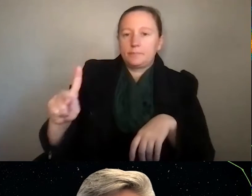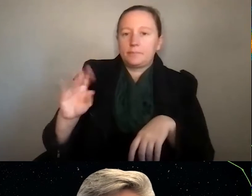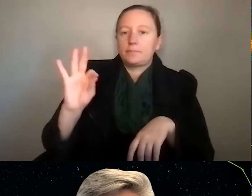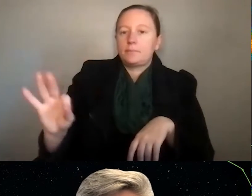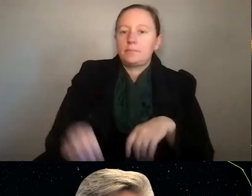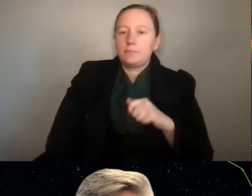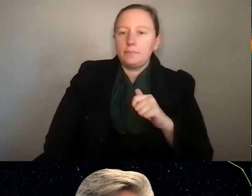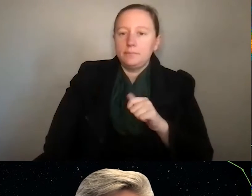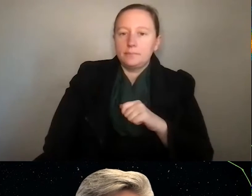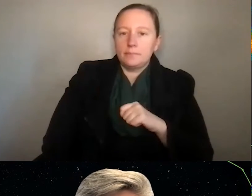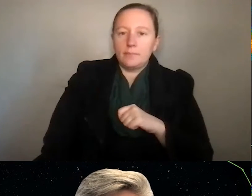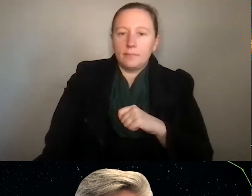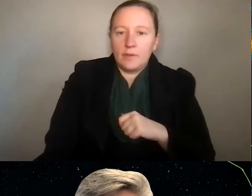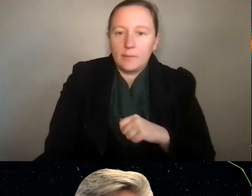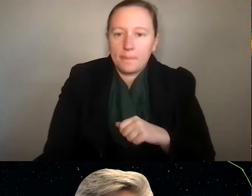Beth Strausser: Next question is,